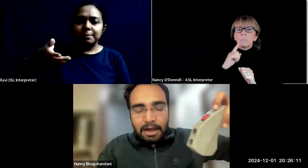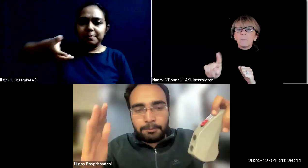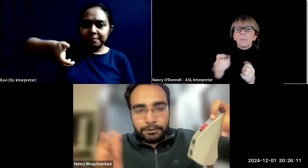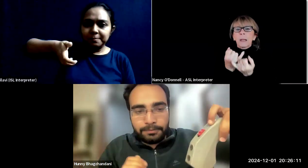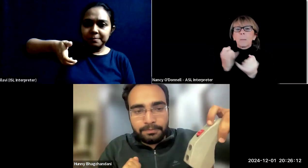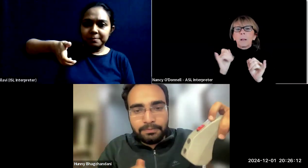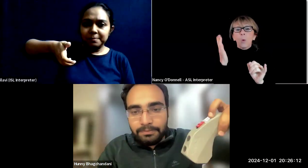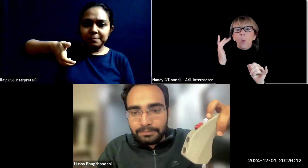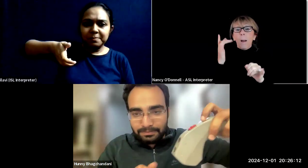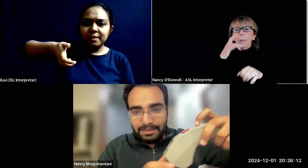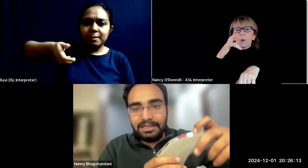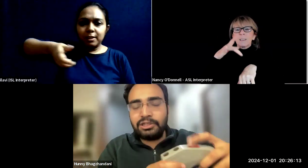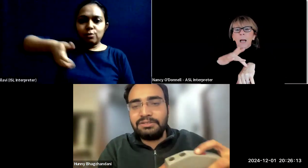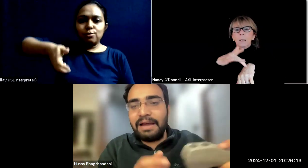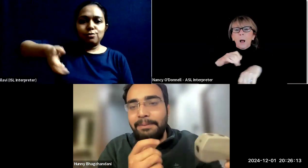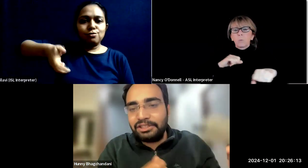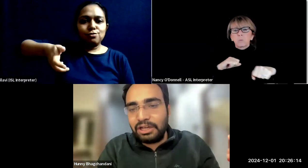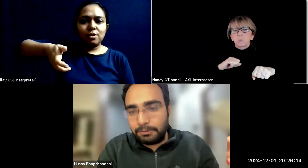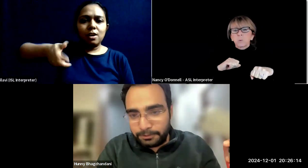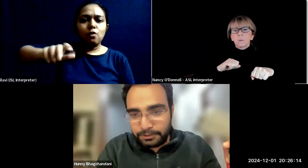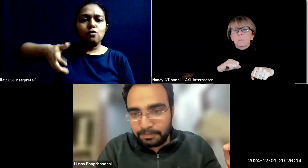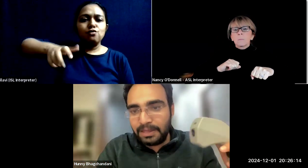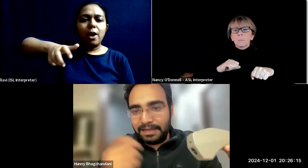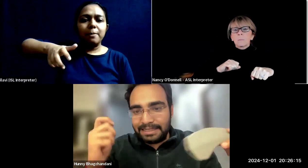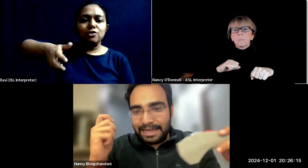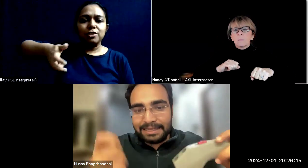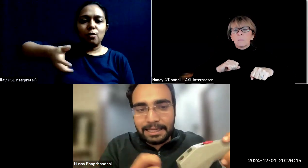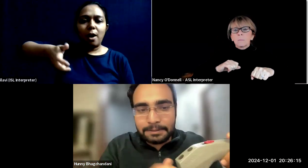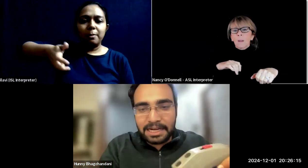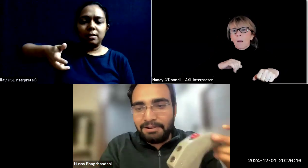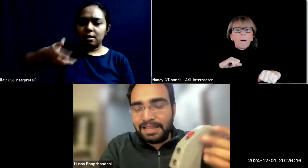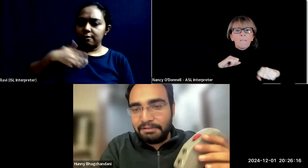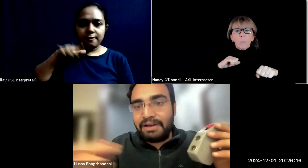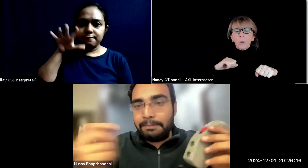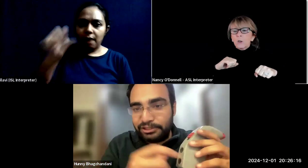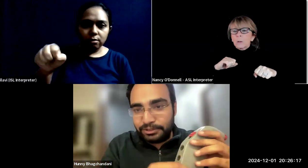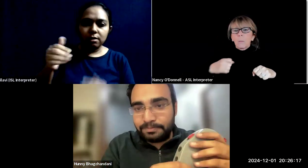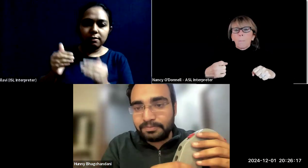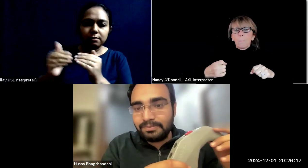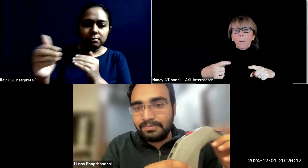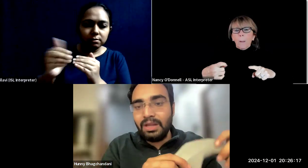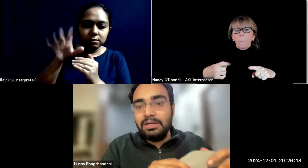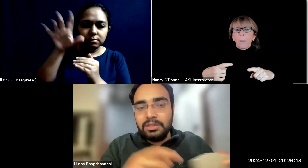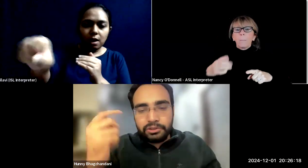output. So it has a vibration output. If there is anything, it will give a vibration.